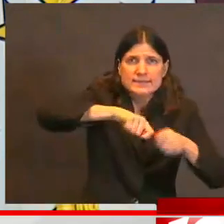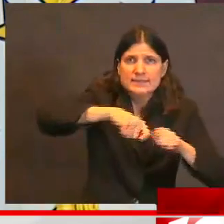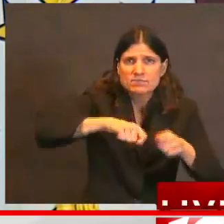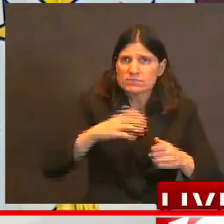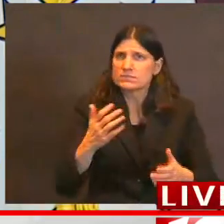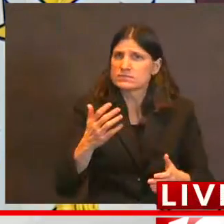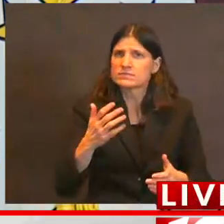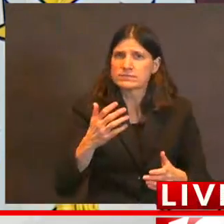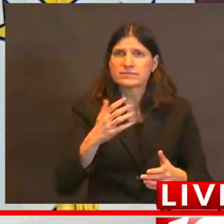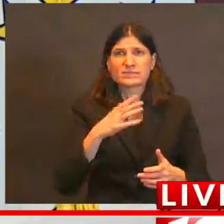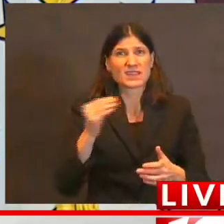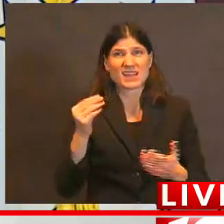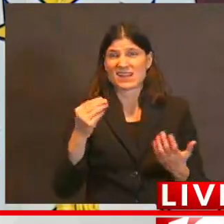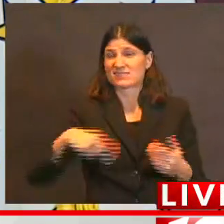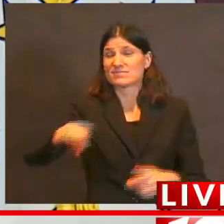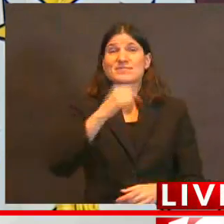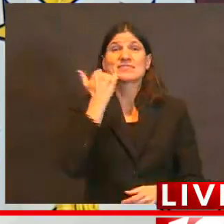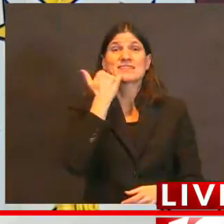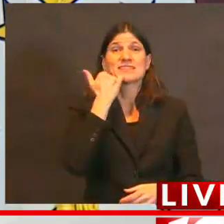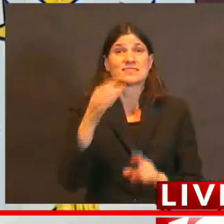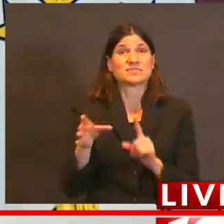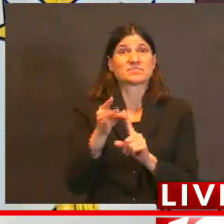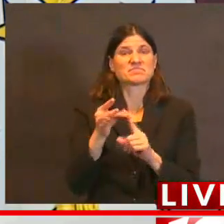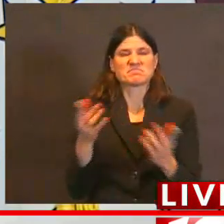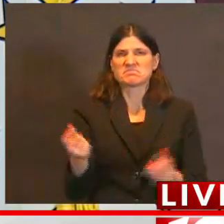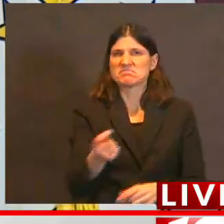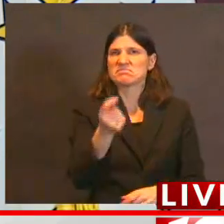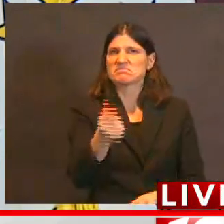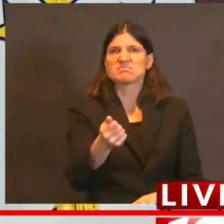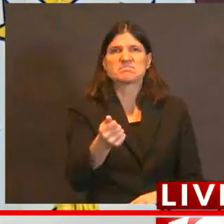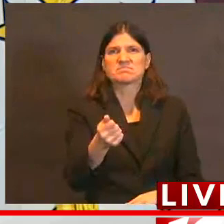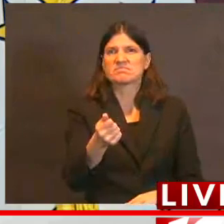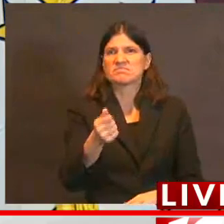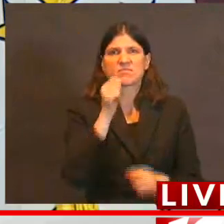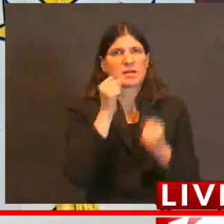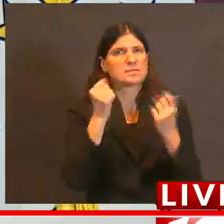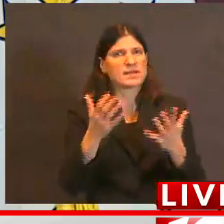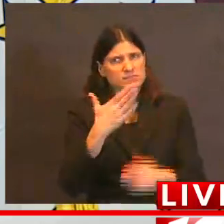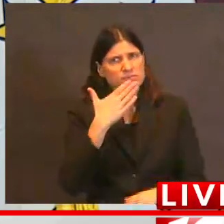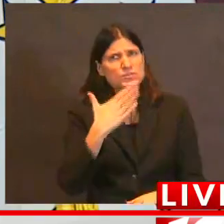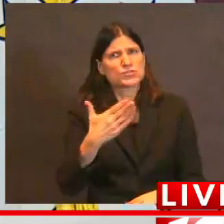THAT THEY STARTED WITH AN HAVE MAINTAIN WE HAVE NOT SEEN SIGNIFICANT AMOUNT OF TRANSMISSION AT ALL WITHIN OUR